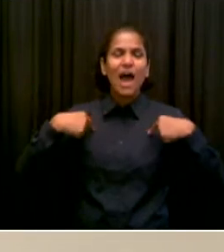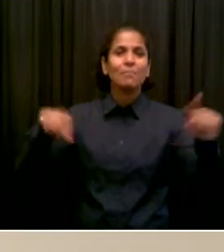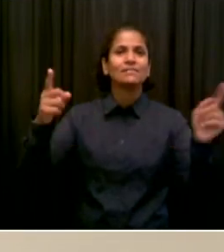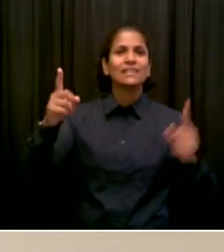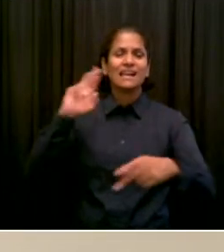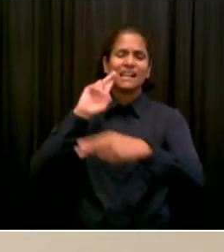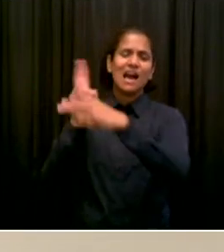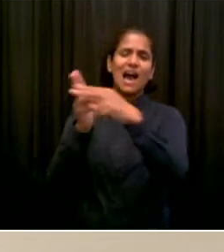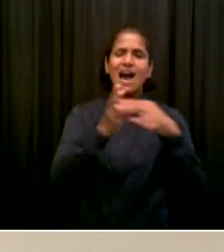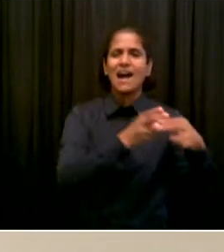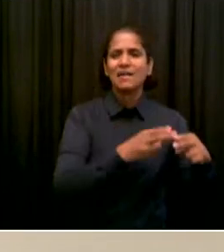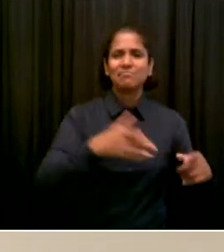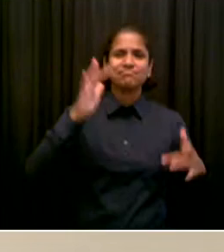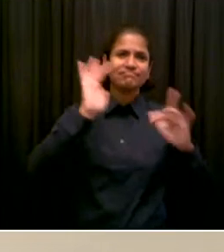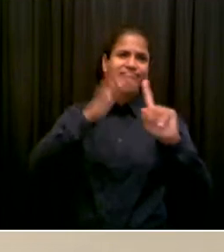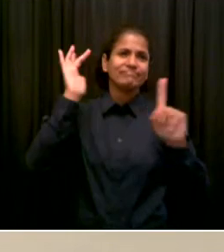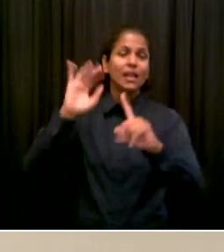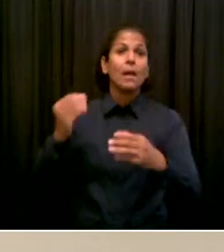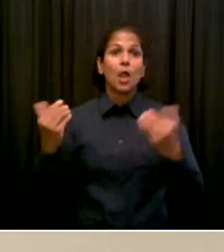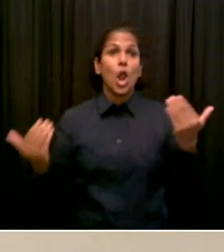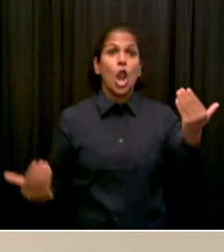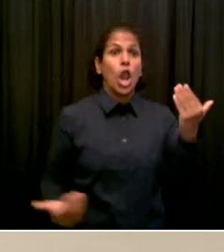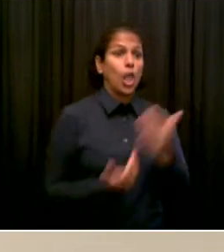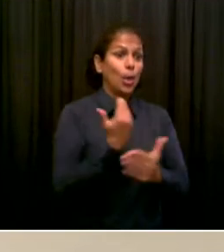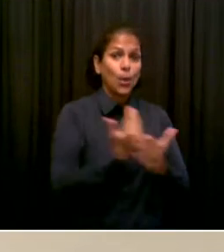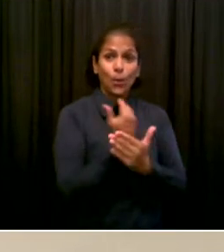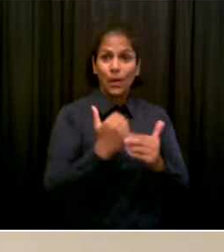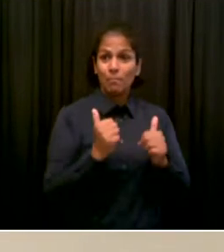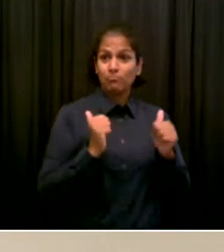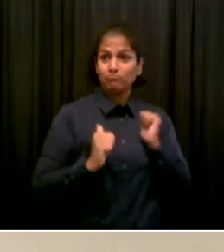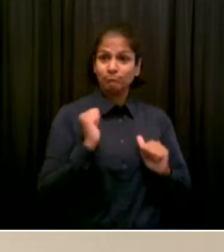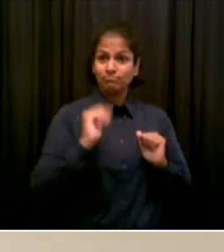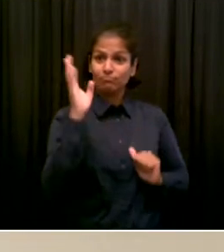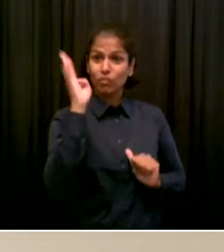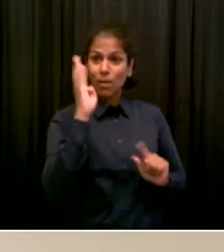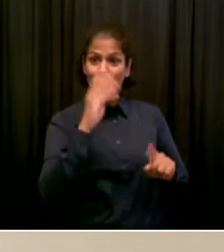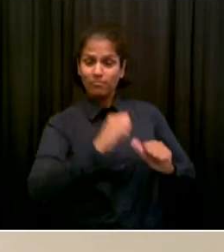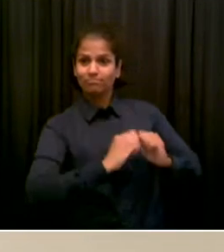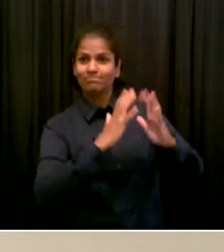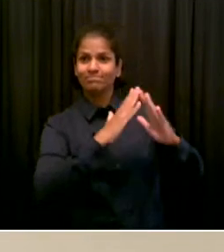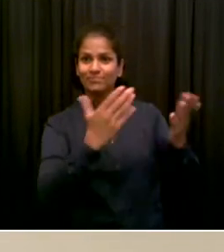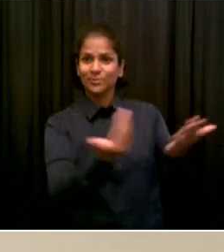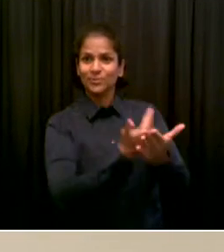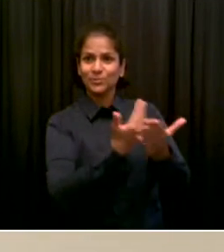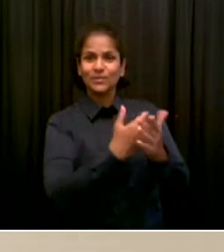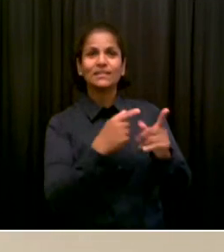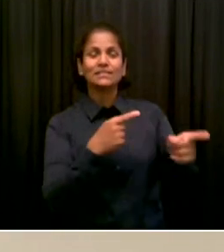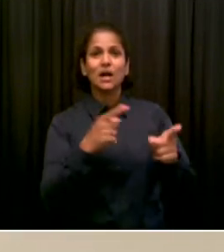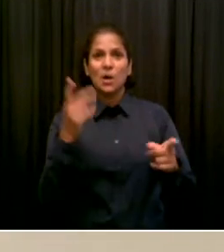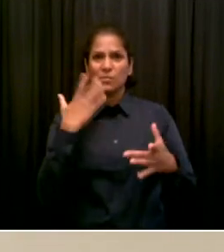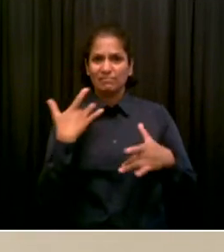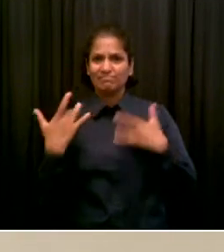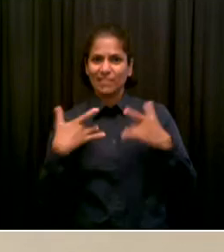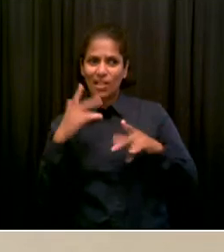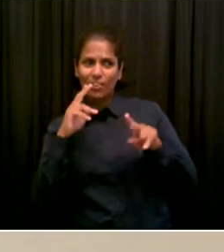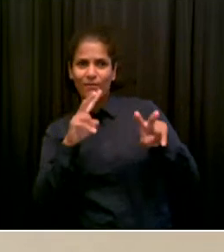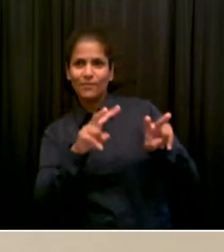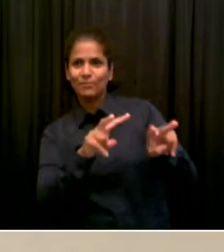TONIGHT AS WELL AS ONE NEW WORK